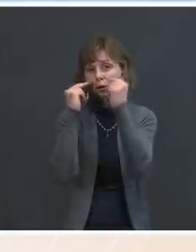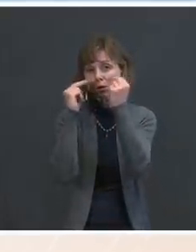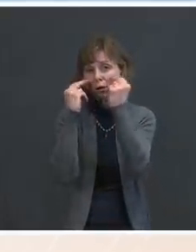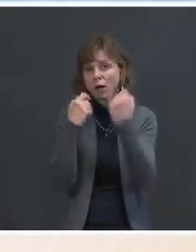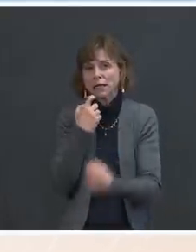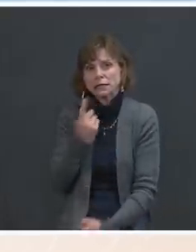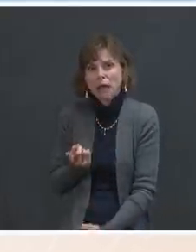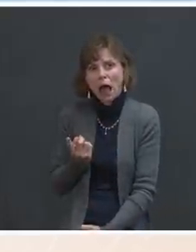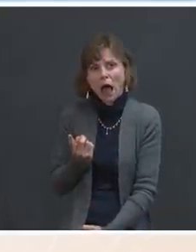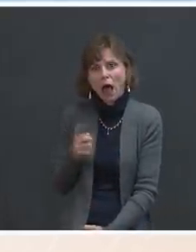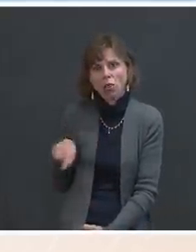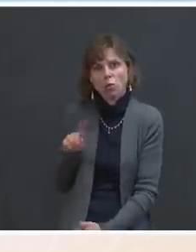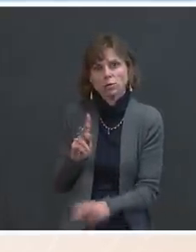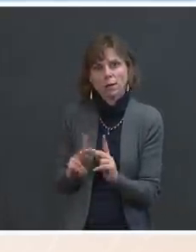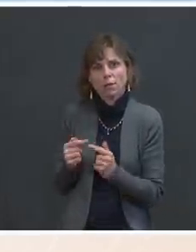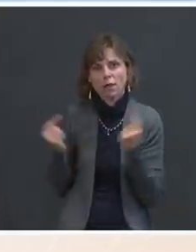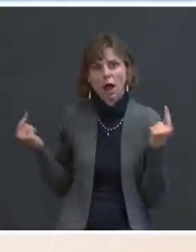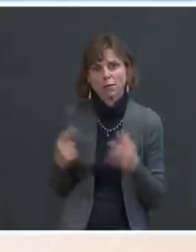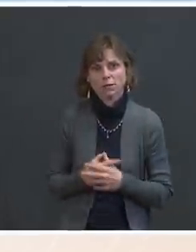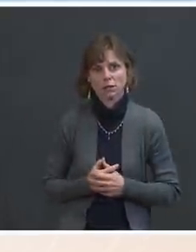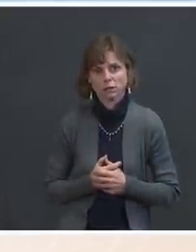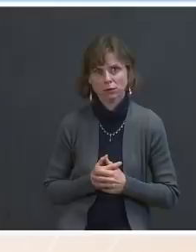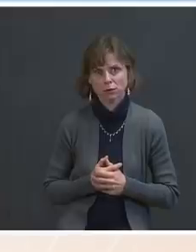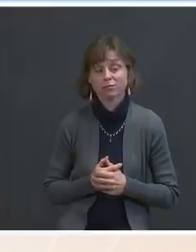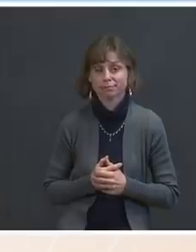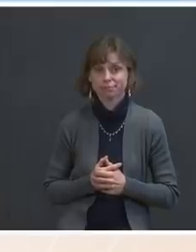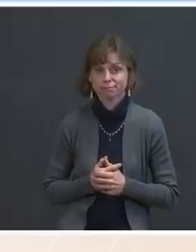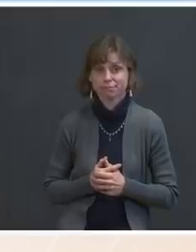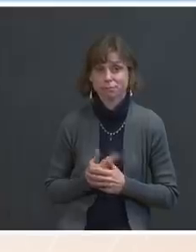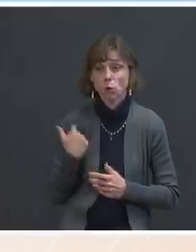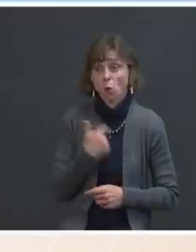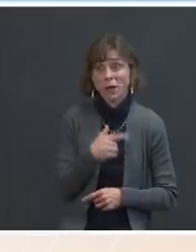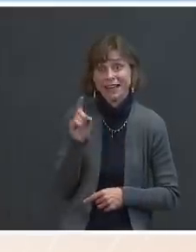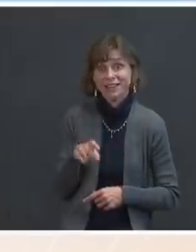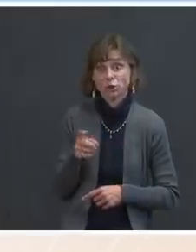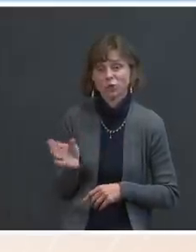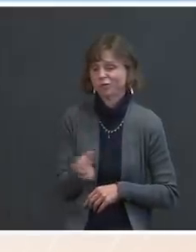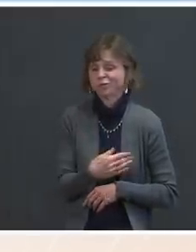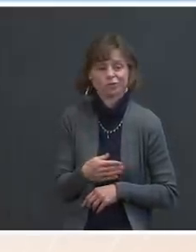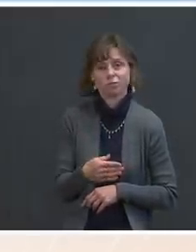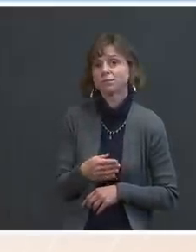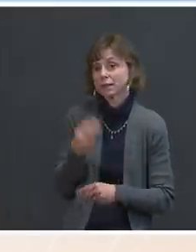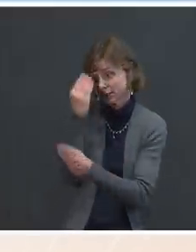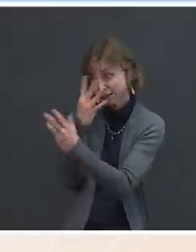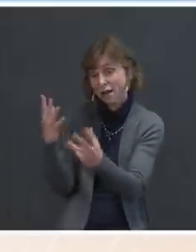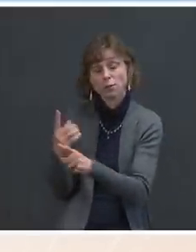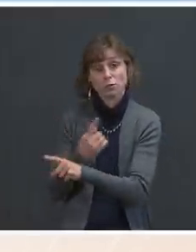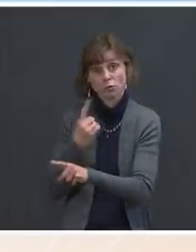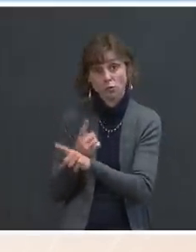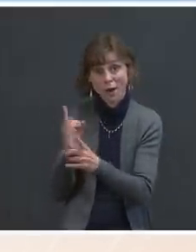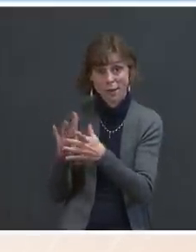So we need to make sure we get that message out. We also need to be looking at things like the CAM program --